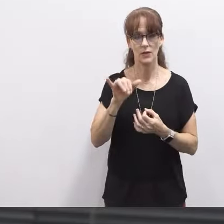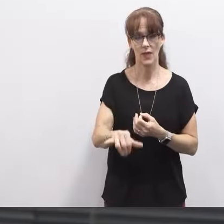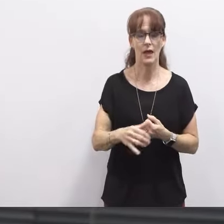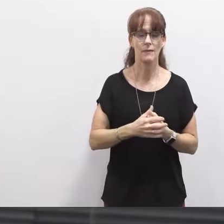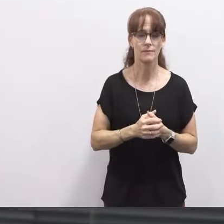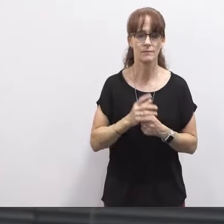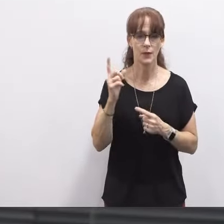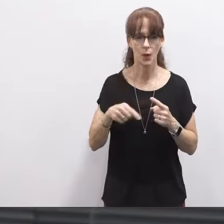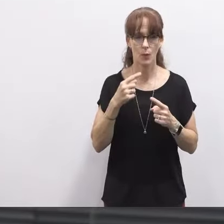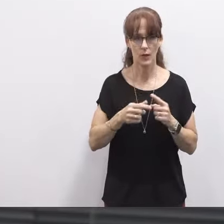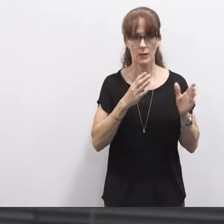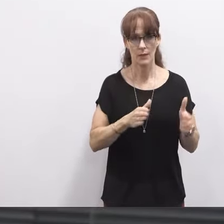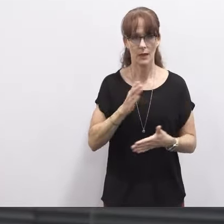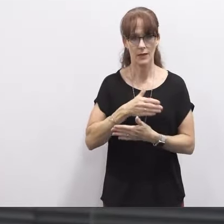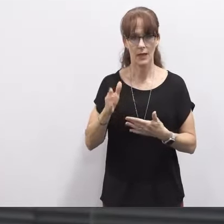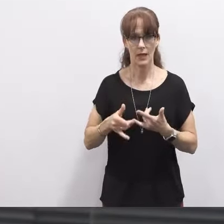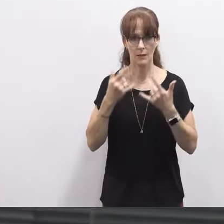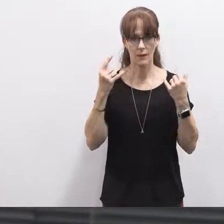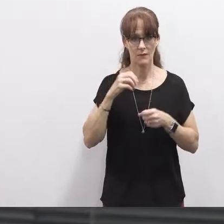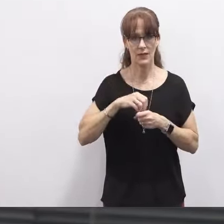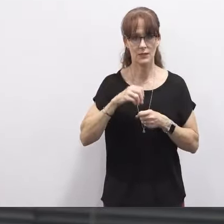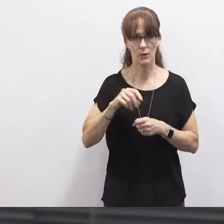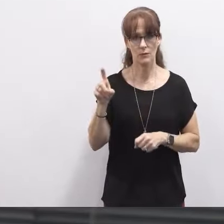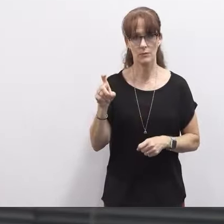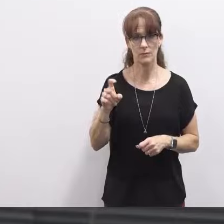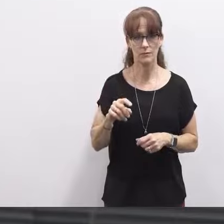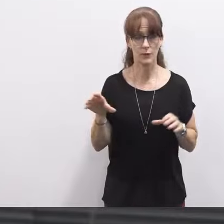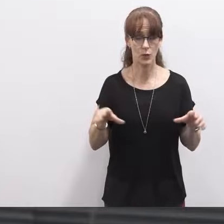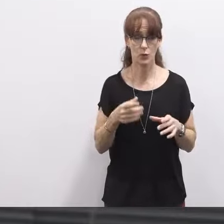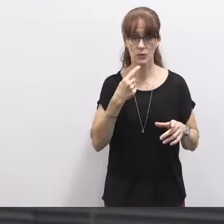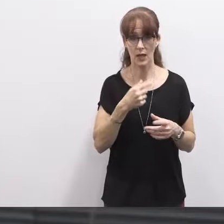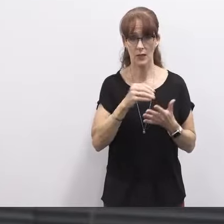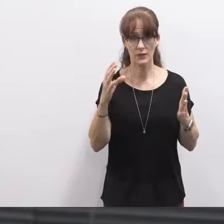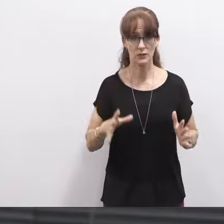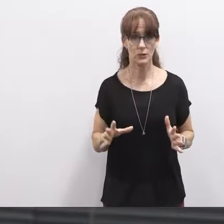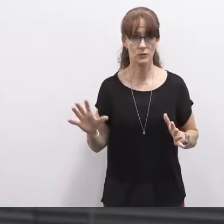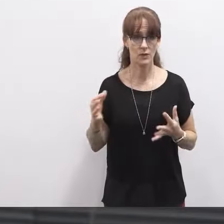When do you plan on ending masks for indoor wearing? Do you tell the students of their freedom and rights